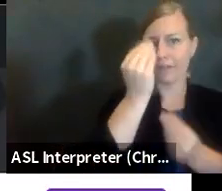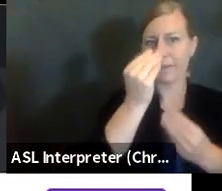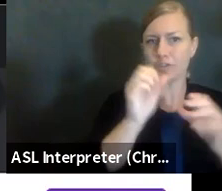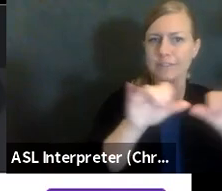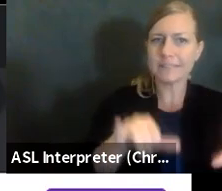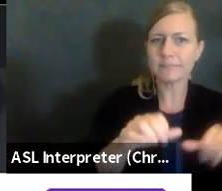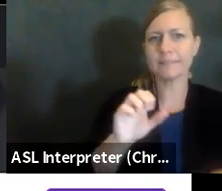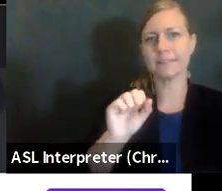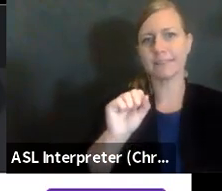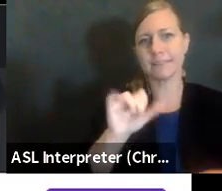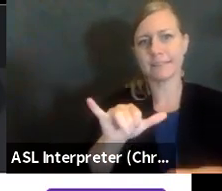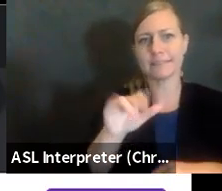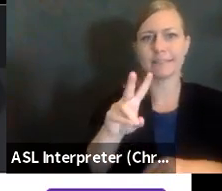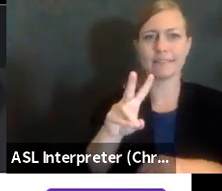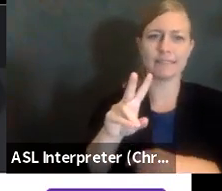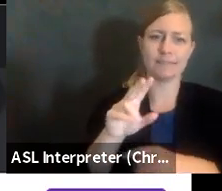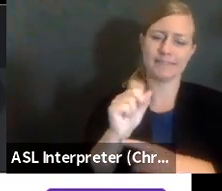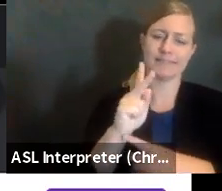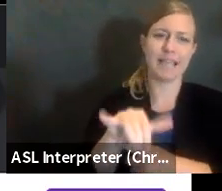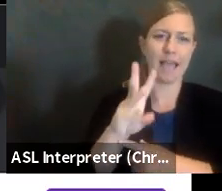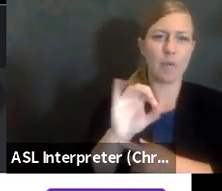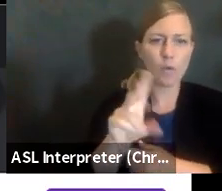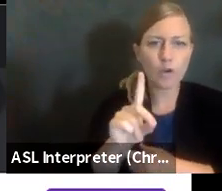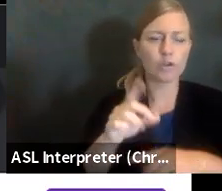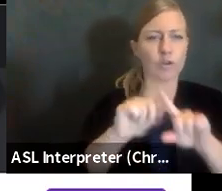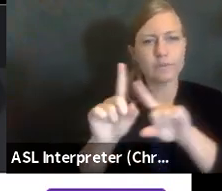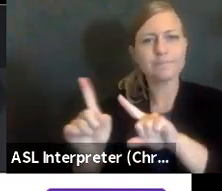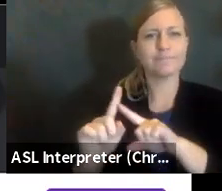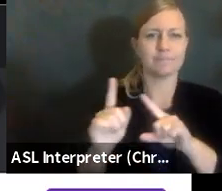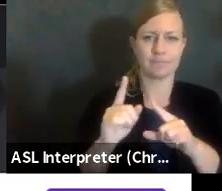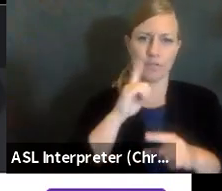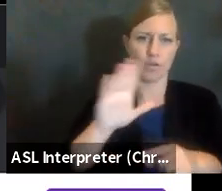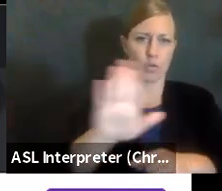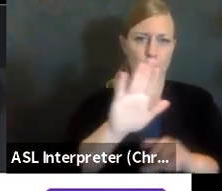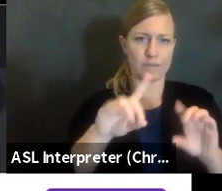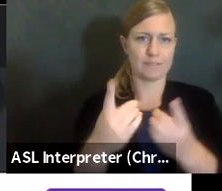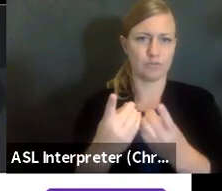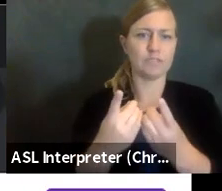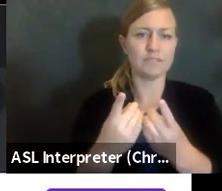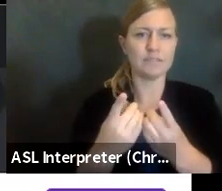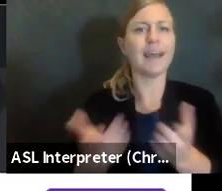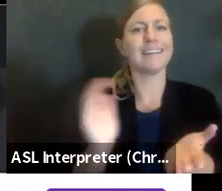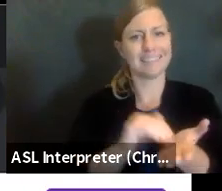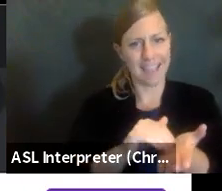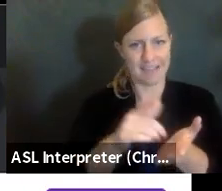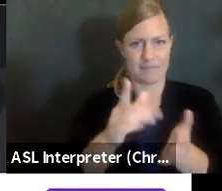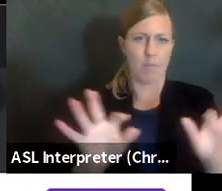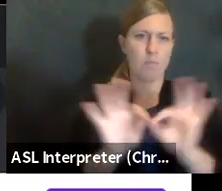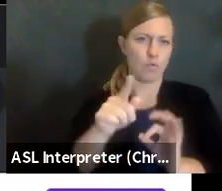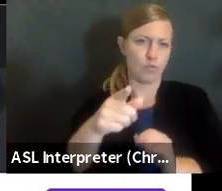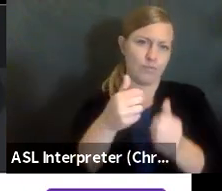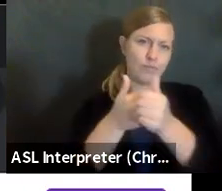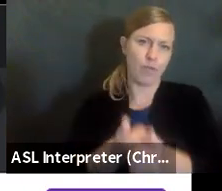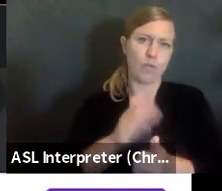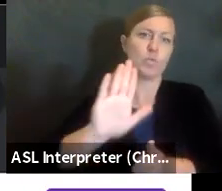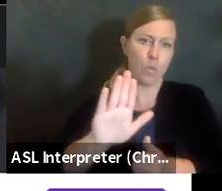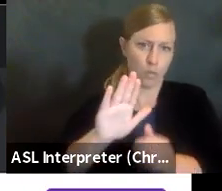ESD 112 - Katherine Livick: is going to be dependent on how your district has it set up. And again, I would ask you to please follow your districts directions on how that would work.